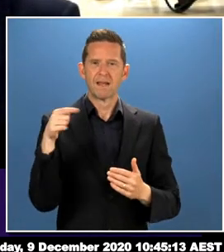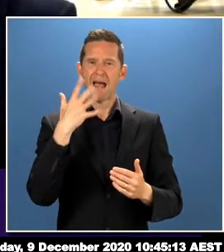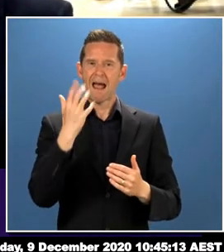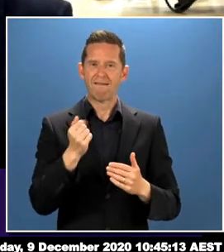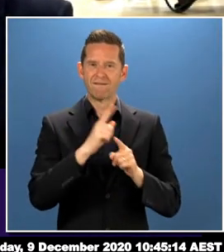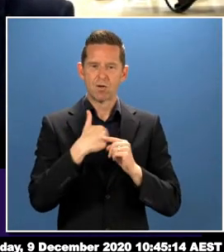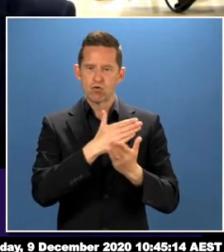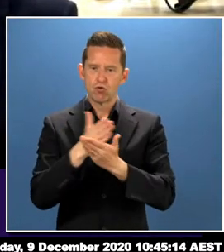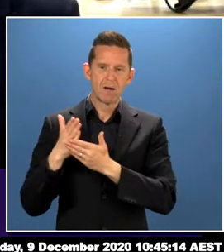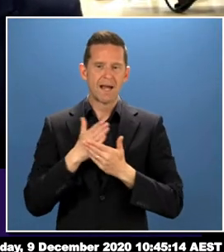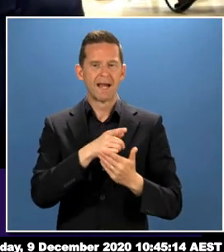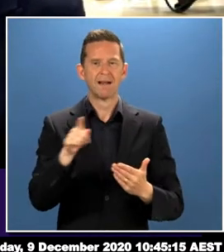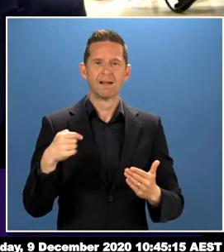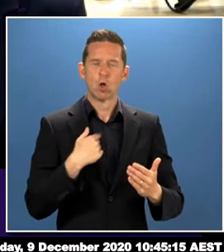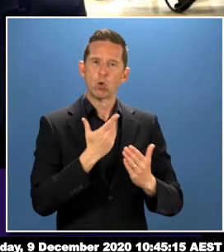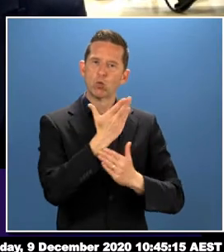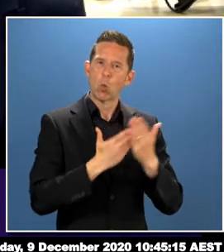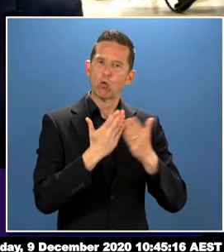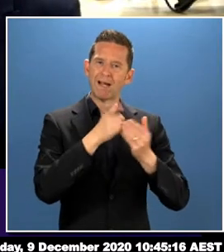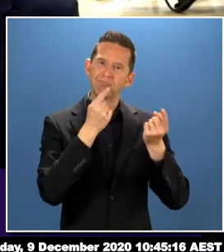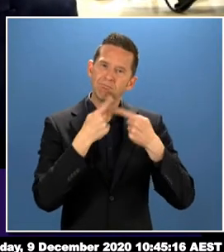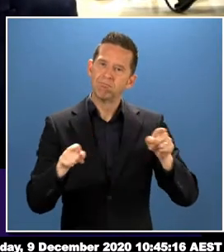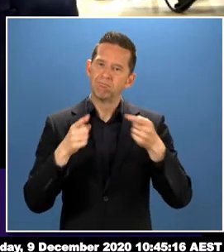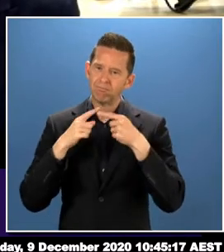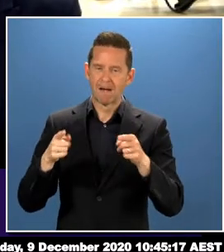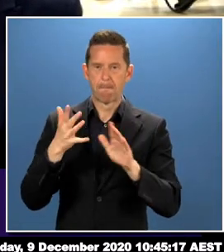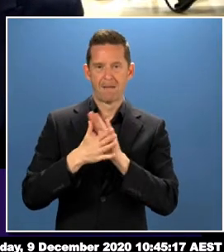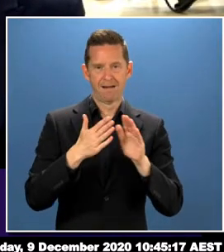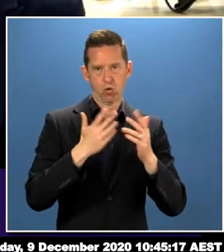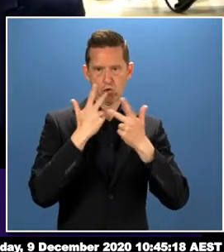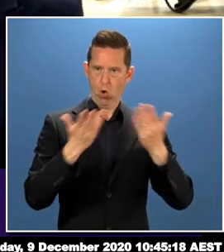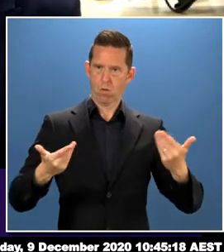stories of being lawyers with diverse abilities and I've provided